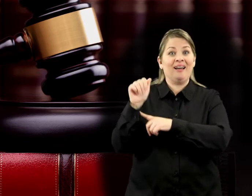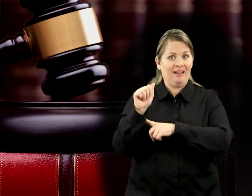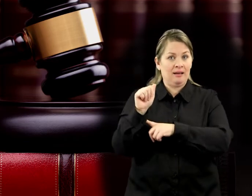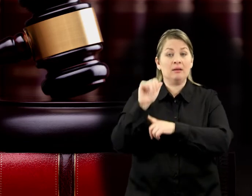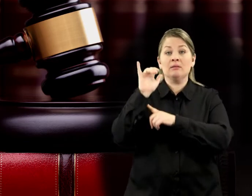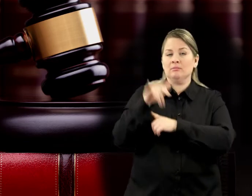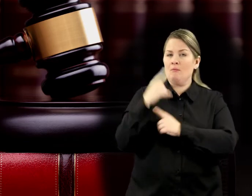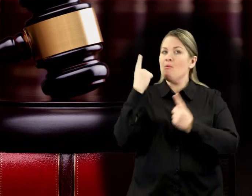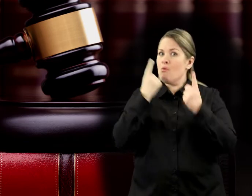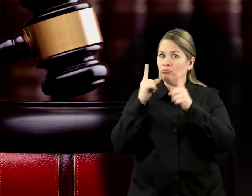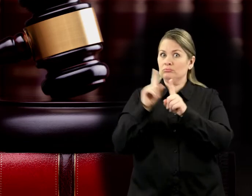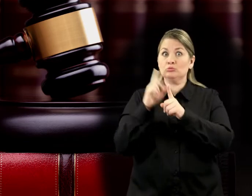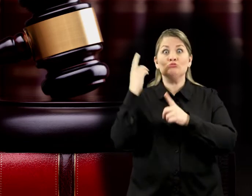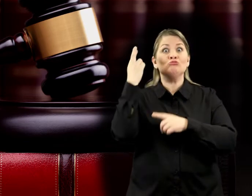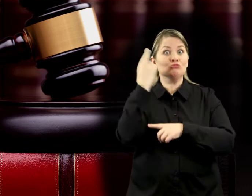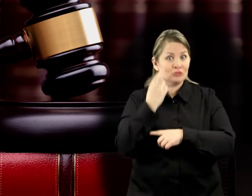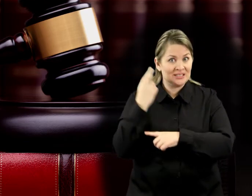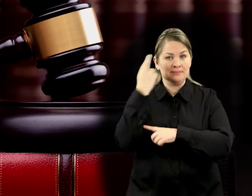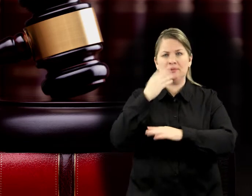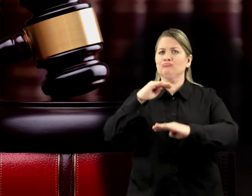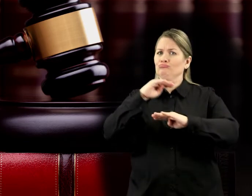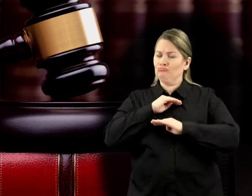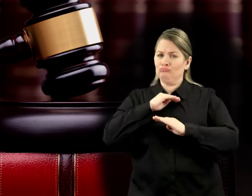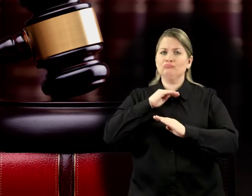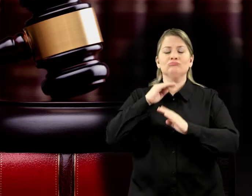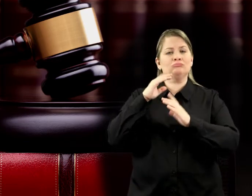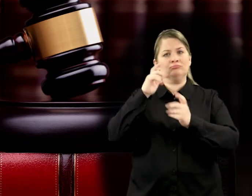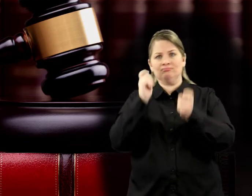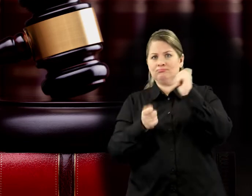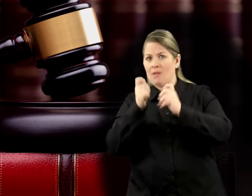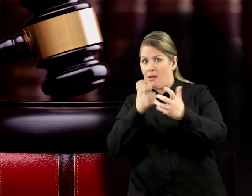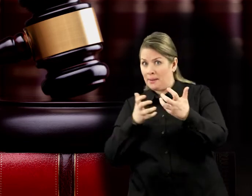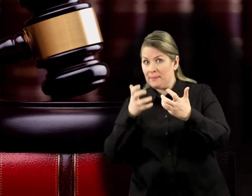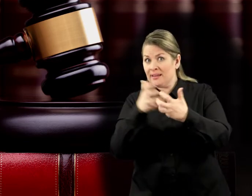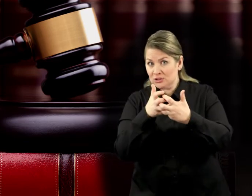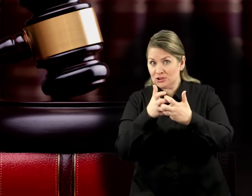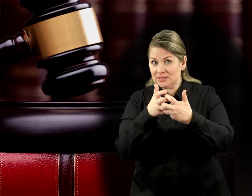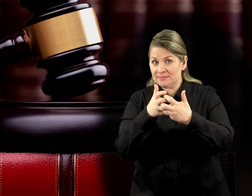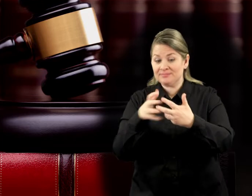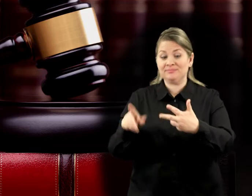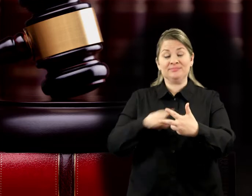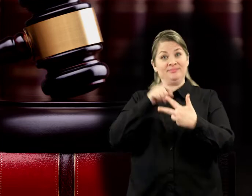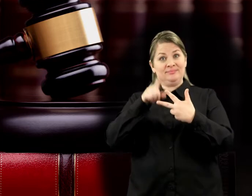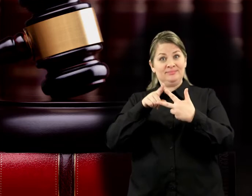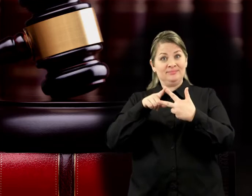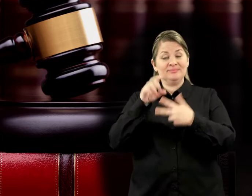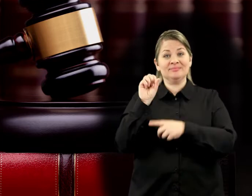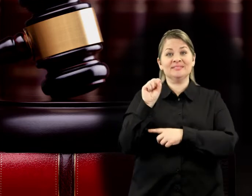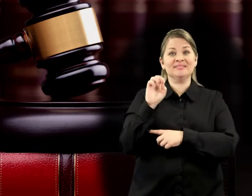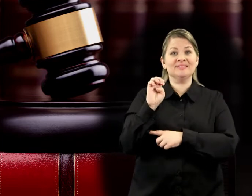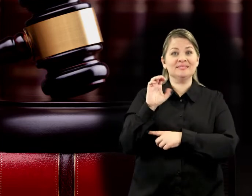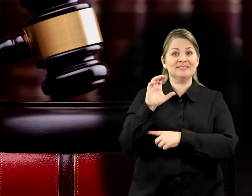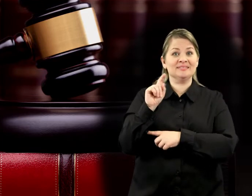which identifies communication access as a reasonable accommodation,